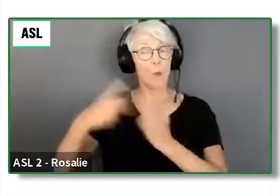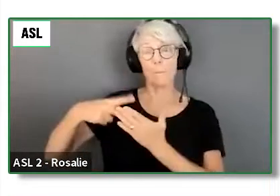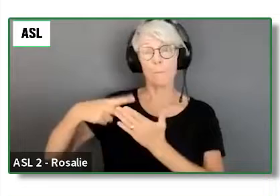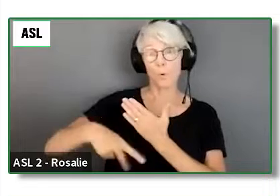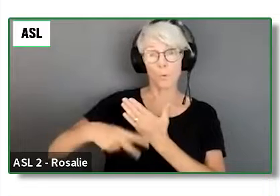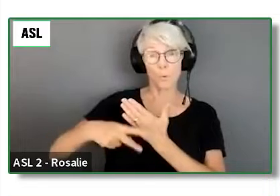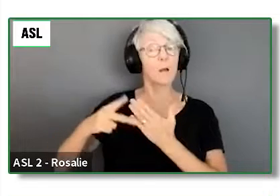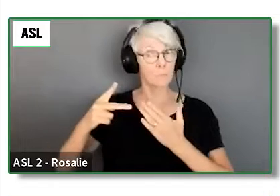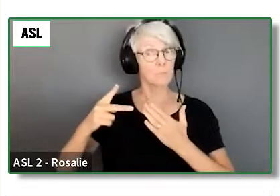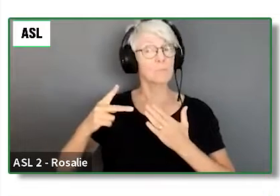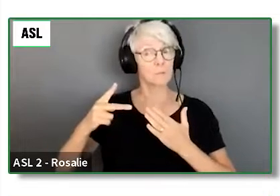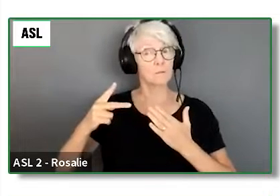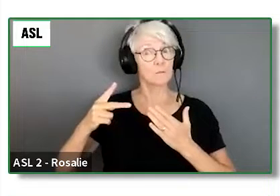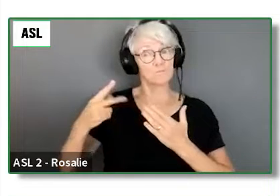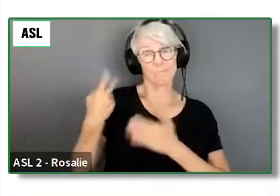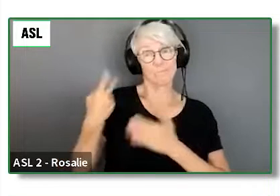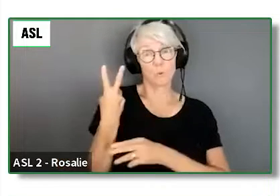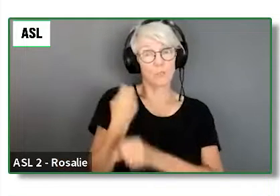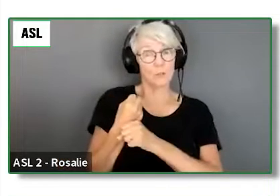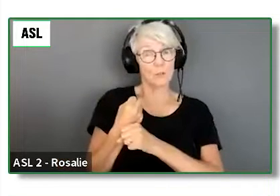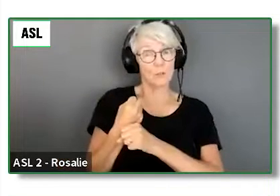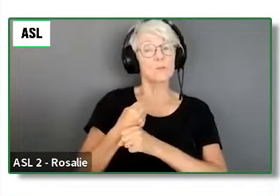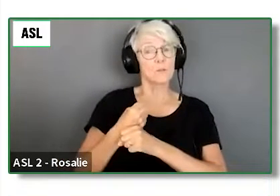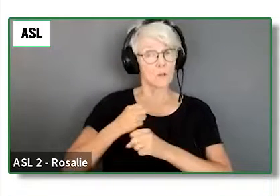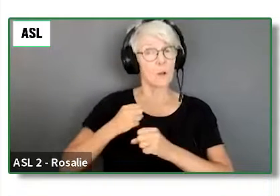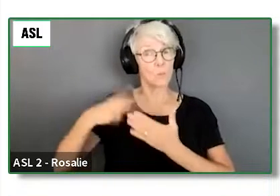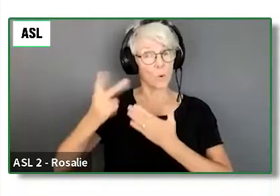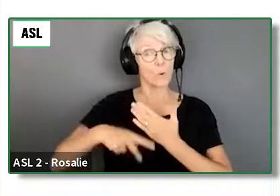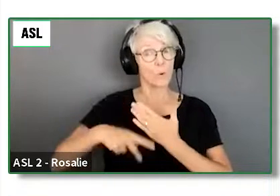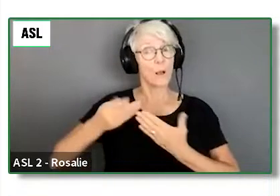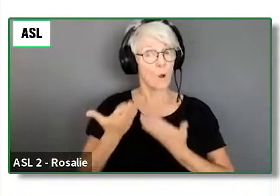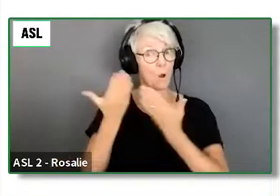years, it's been a tremendous advantage for many people with physical